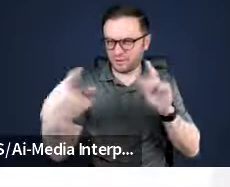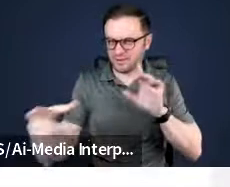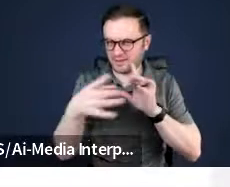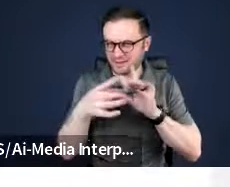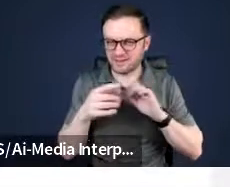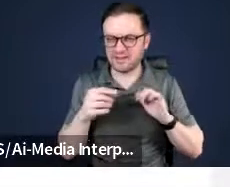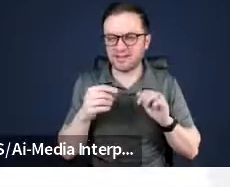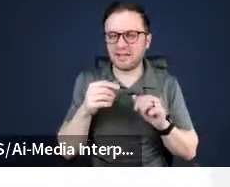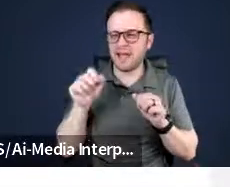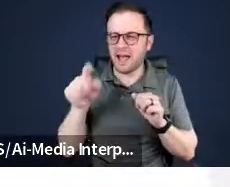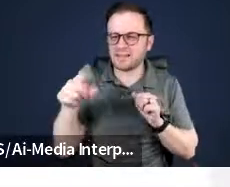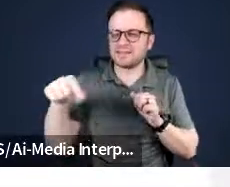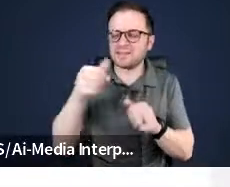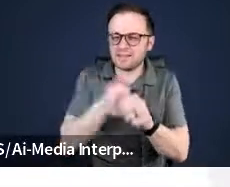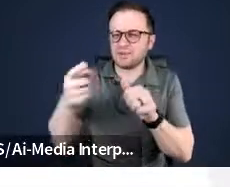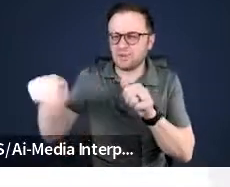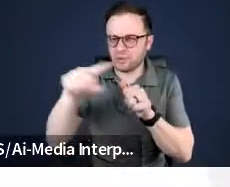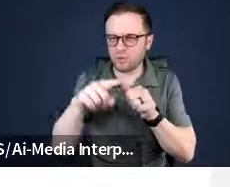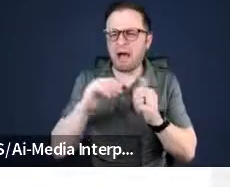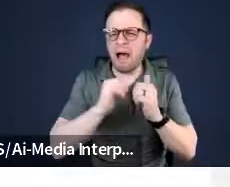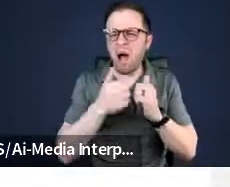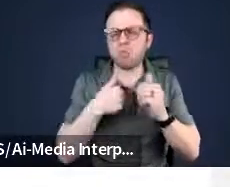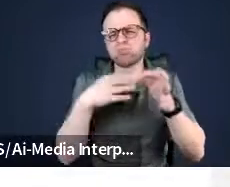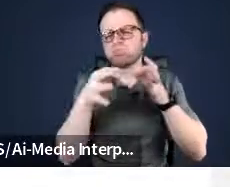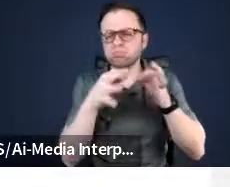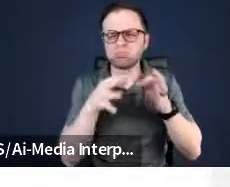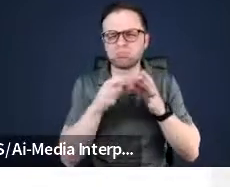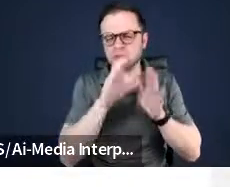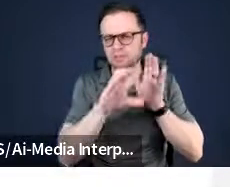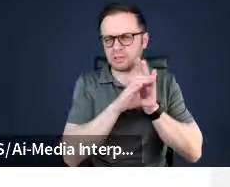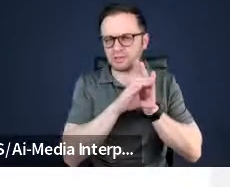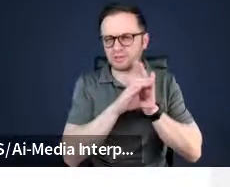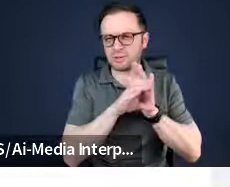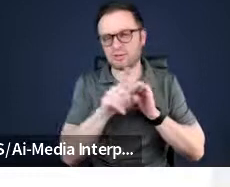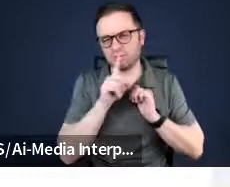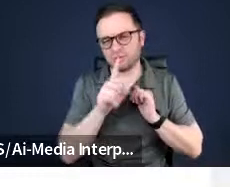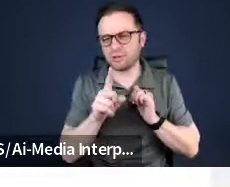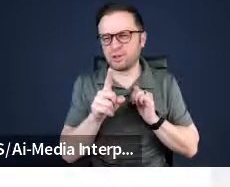if we did a survey of everybody attending this webinar and asked each of you to write